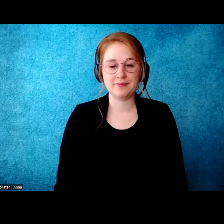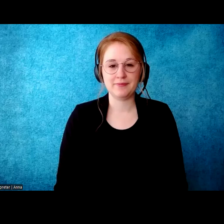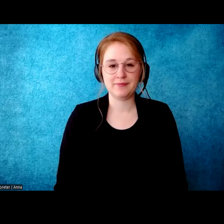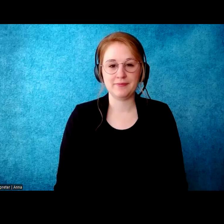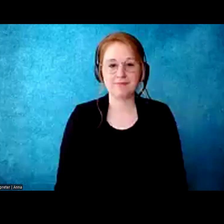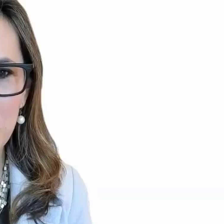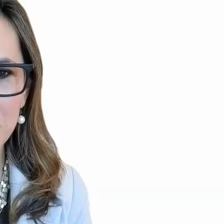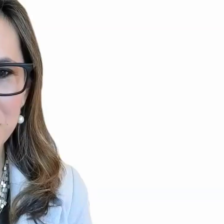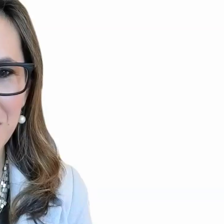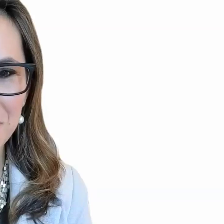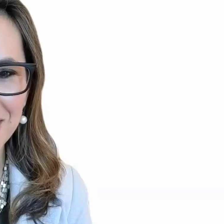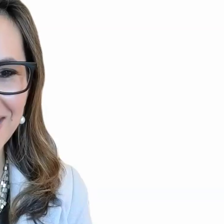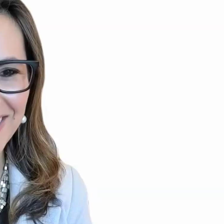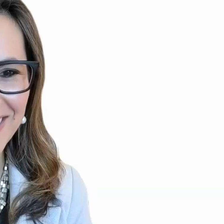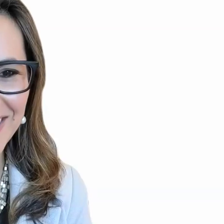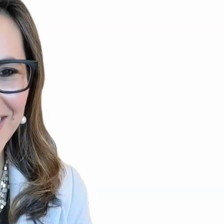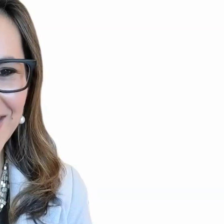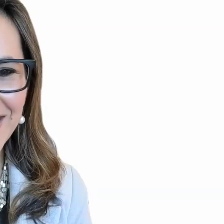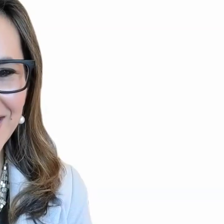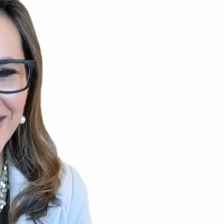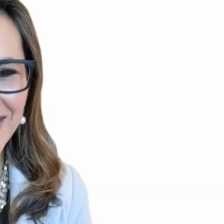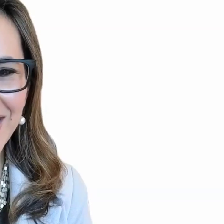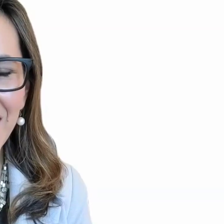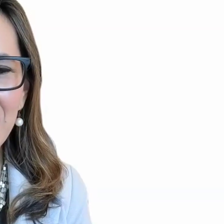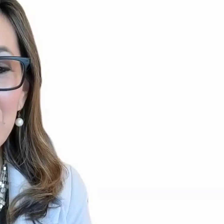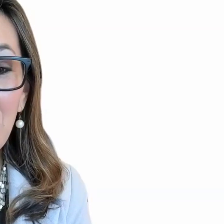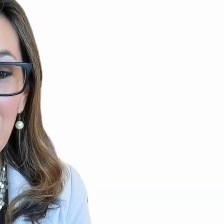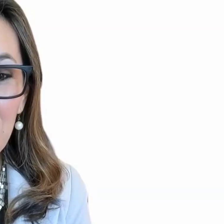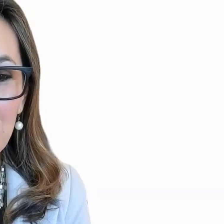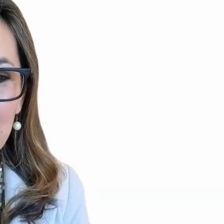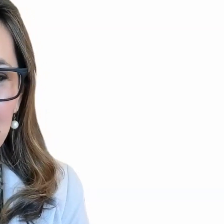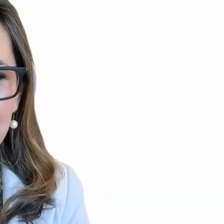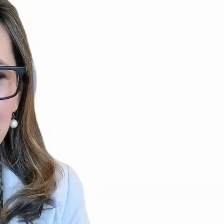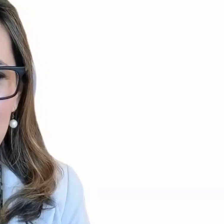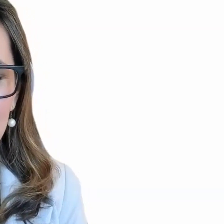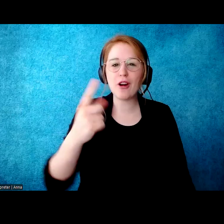Thank you so much Stephanie. And thank you to all the peer learning collaborative